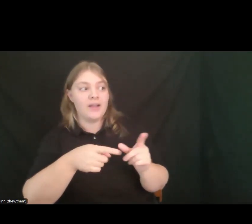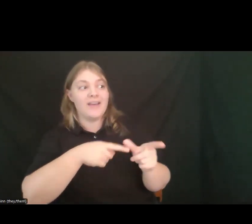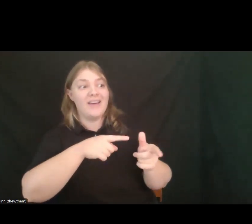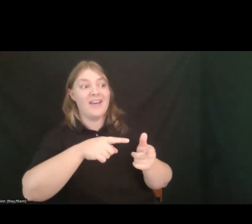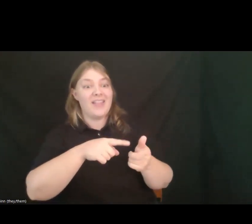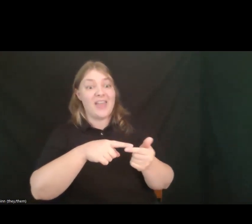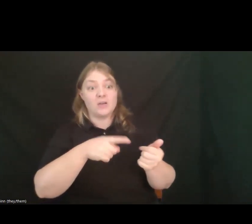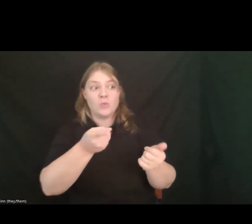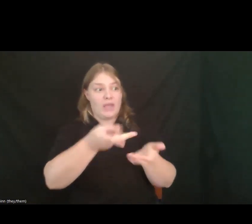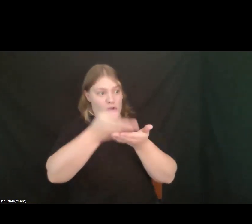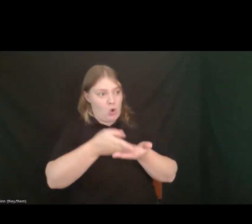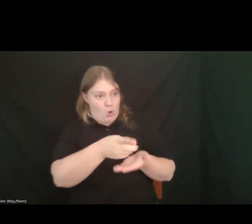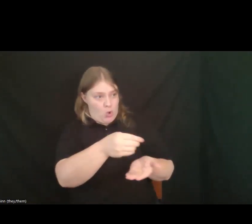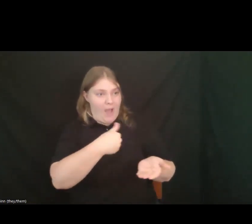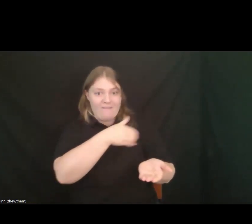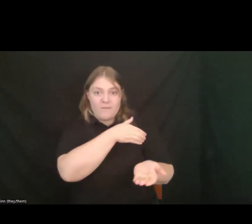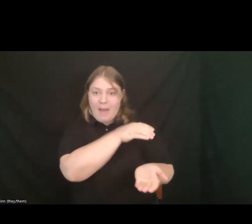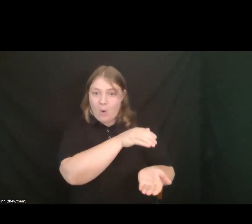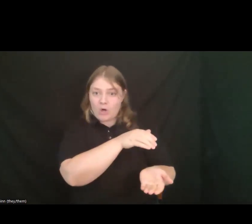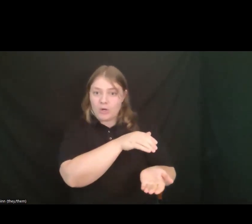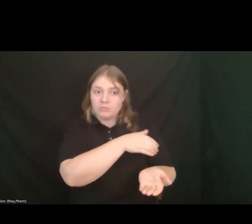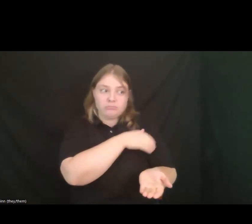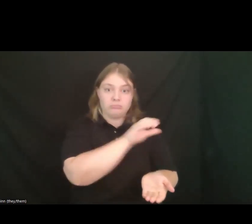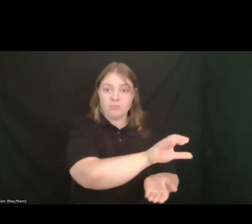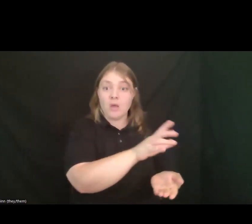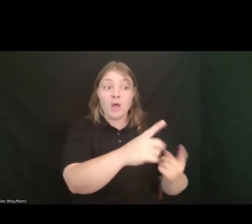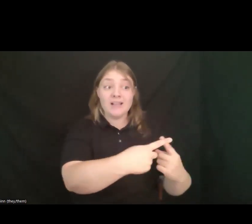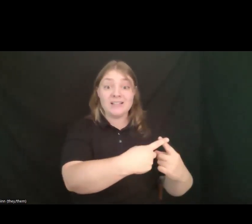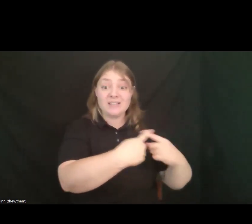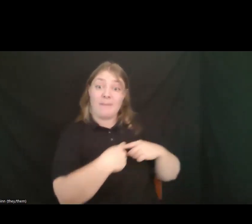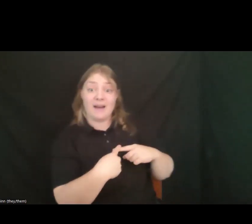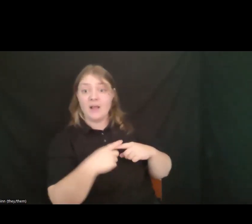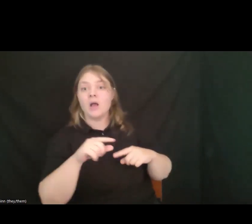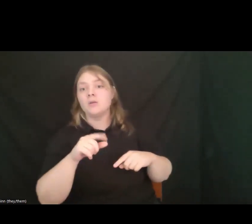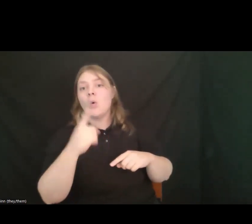you have the power because I don't need them to become dependent on another system including me